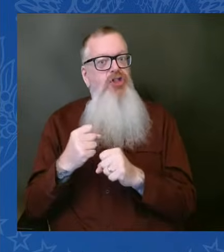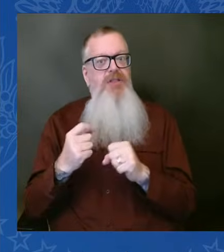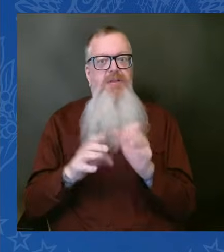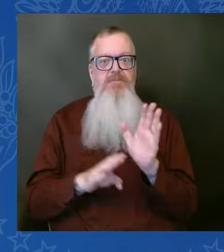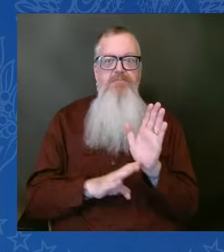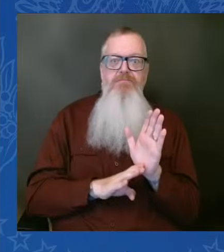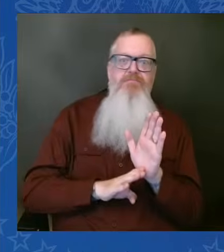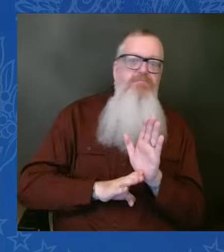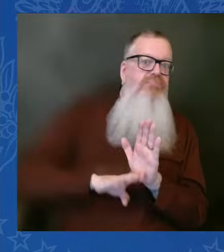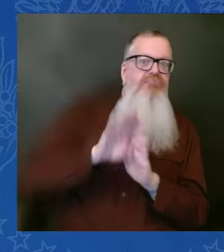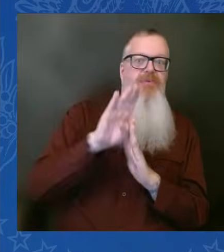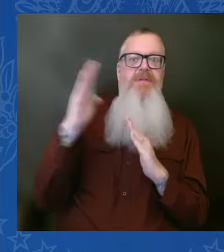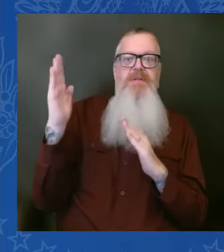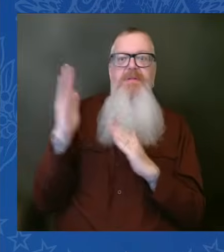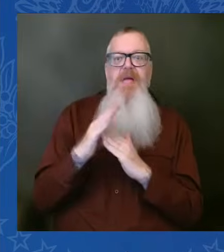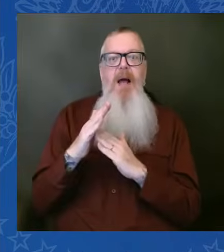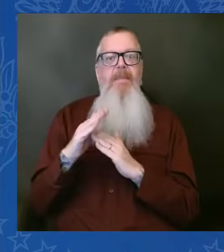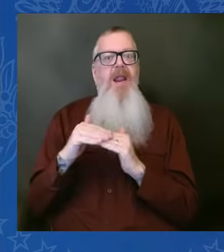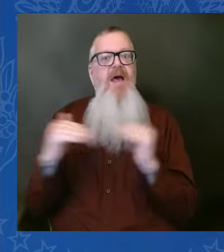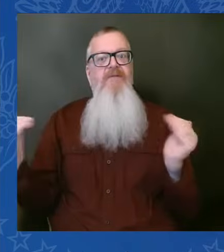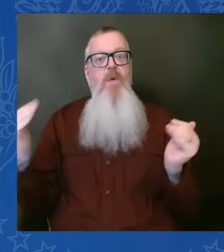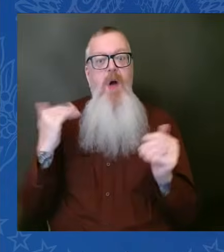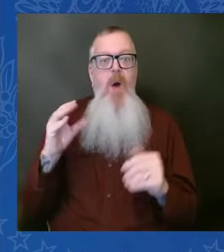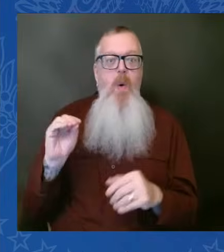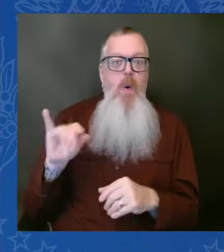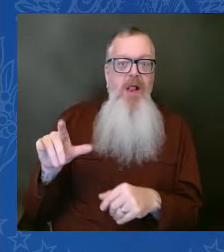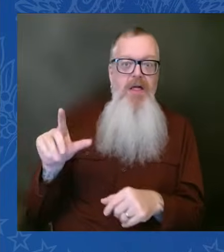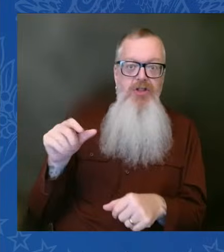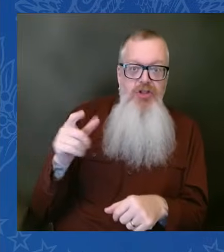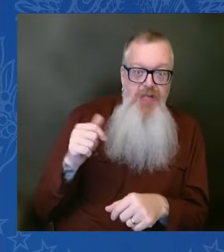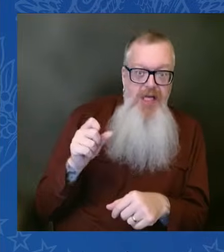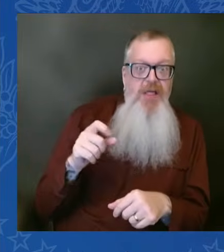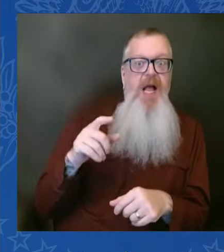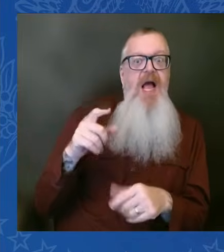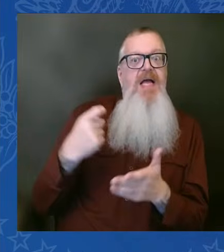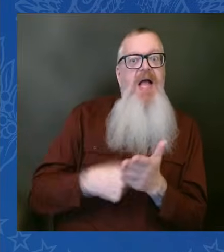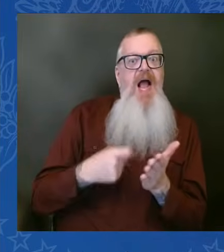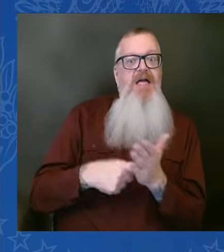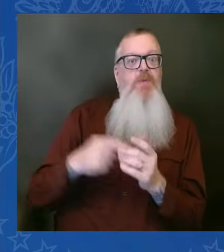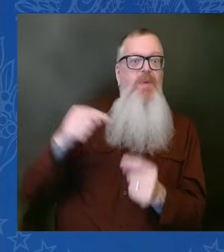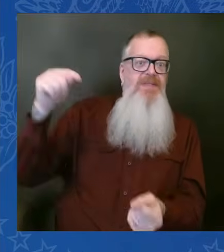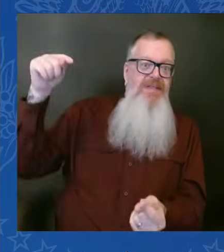Gas prices are down to three bucks -- three bucks, below the price before Russia’s invasion.